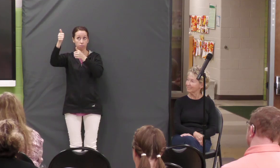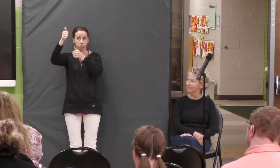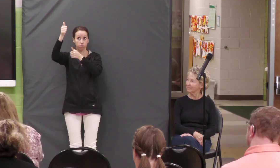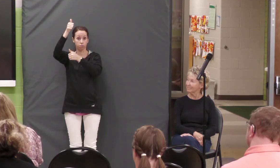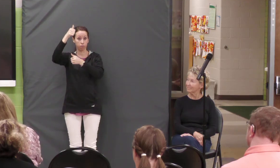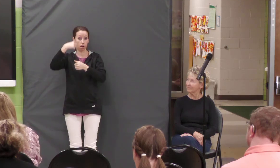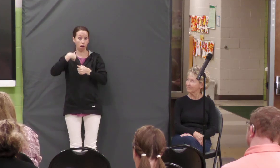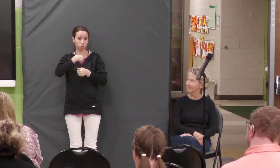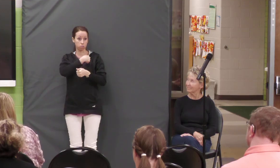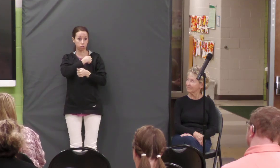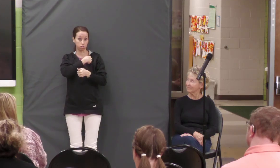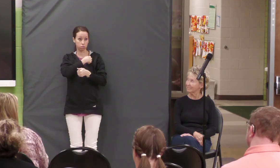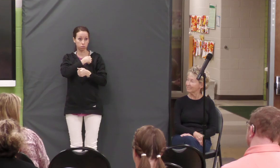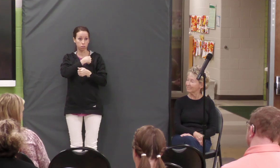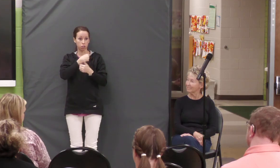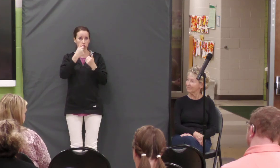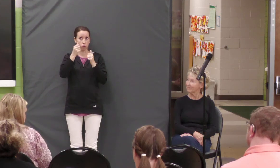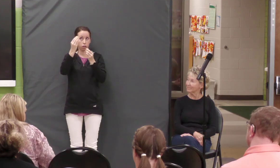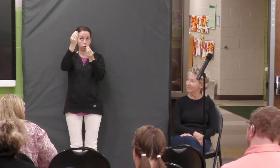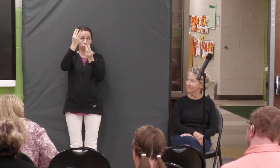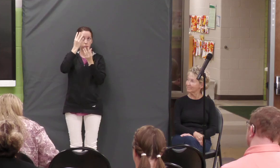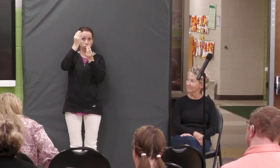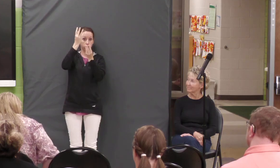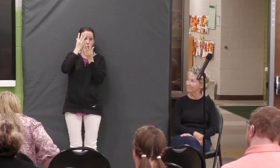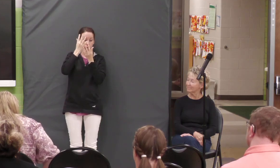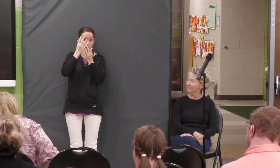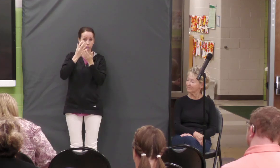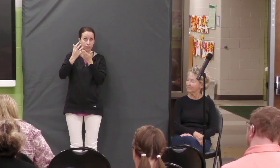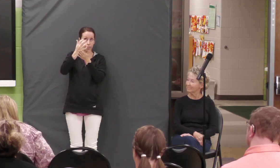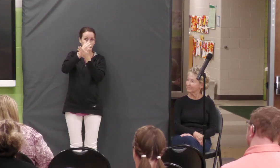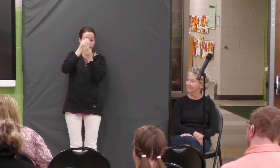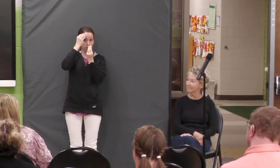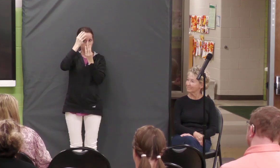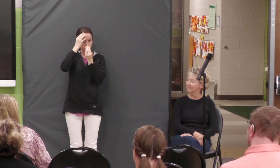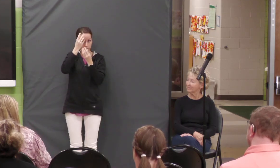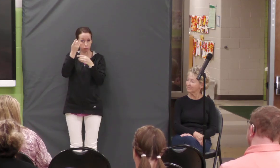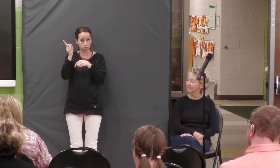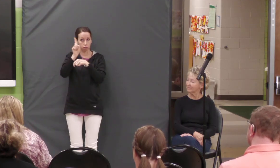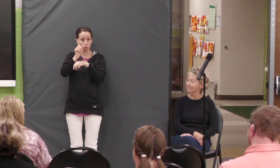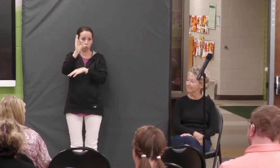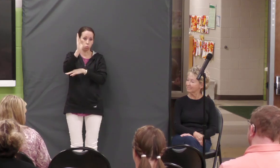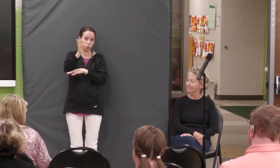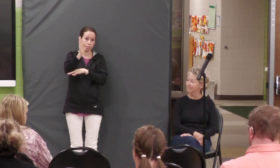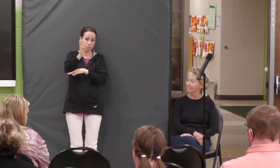trying to to get that information together present uh so we can present and have those